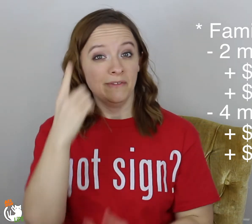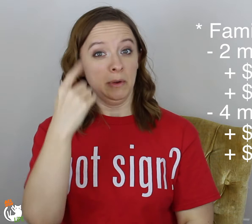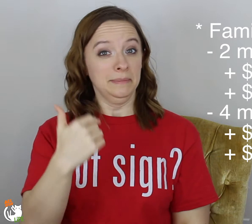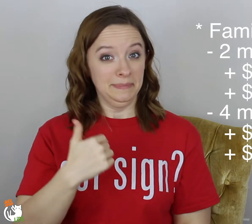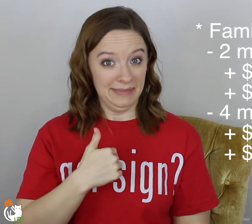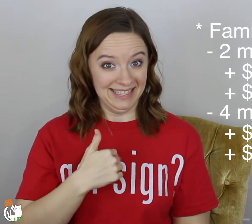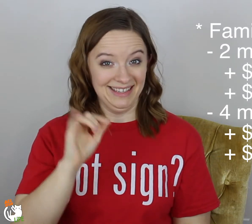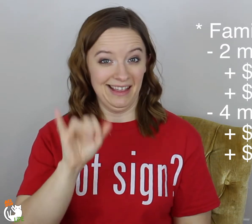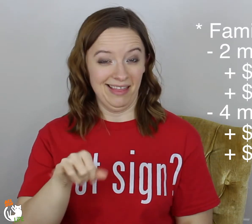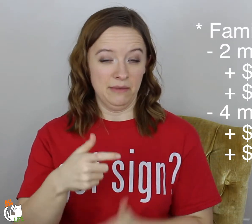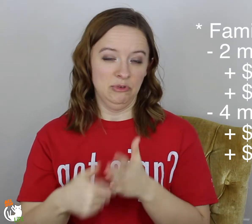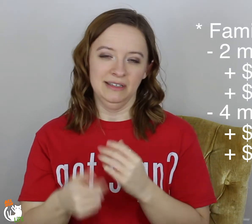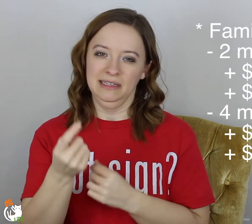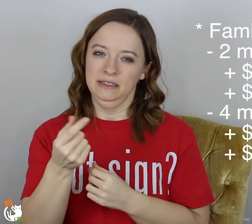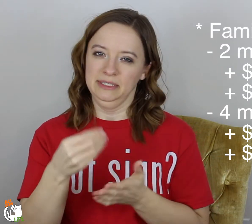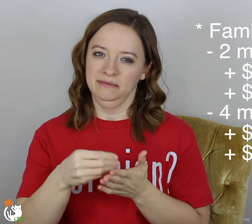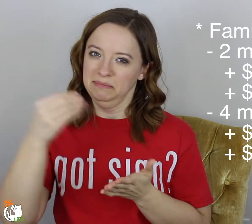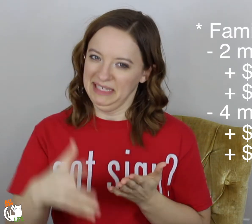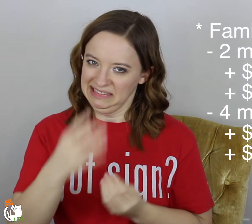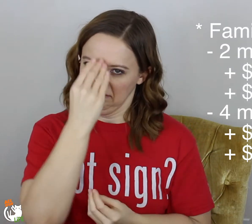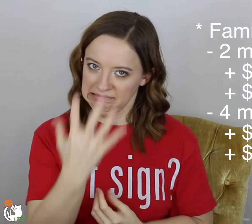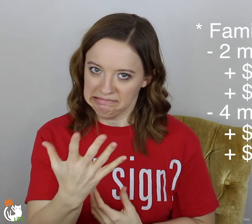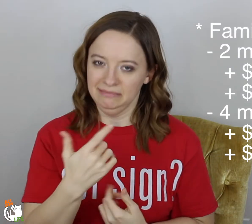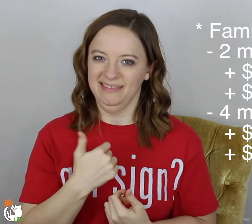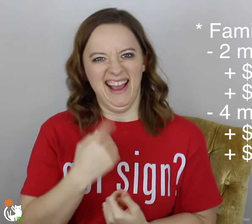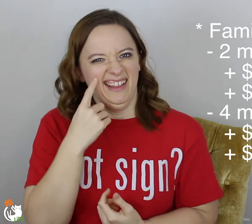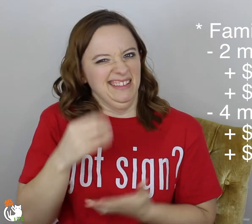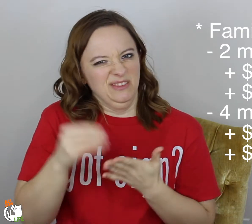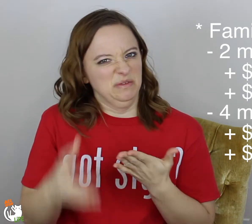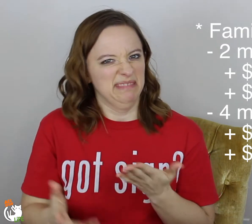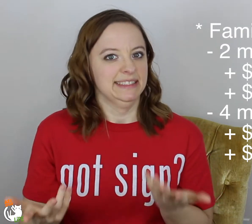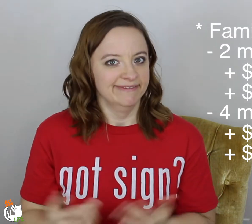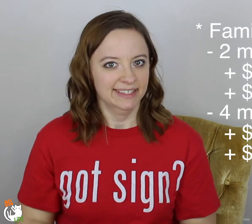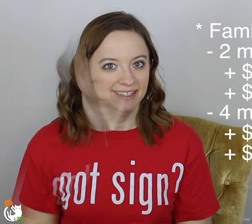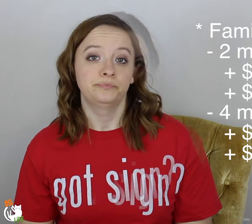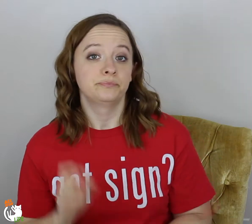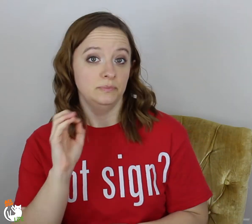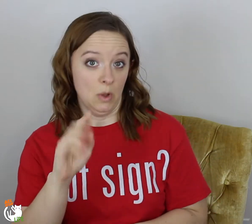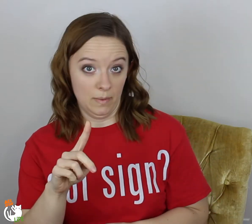So for me, I find that price to be a little expensive. I just think it's too expensive.